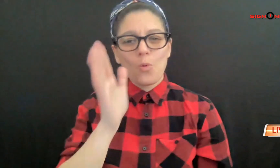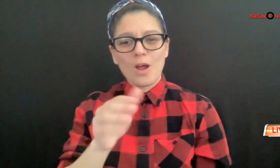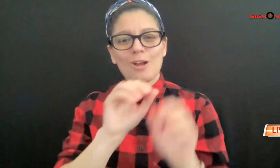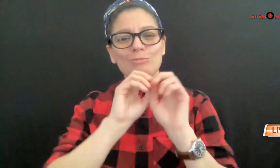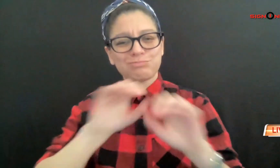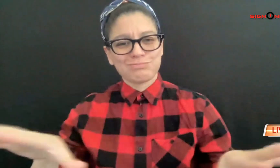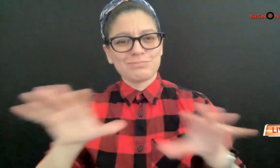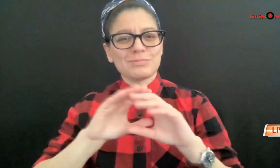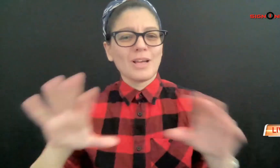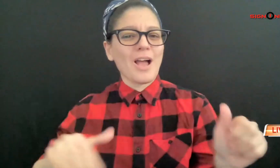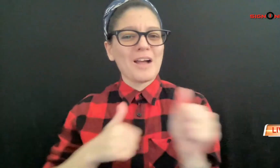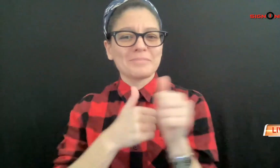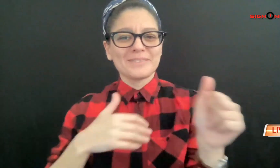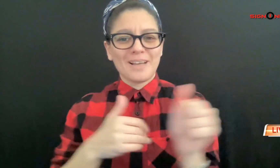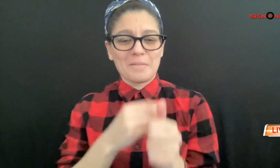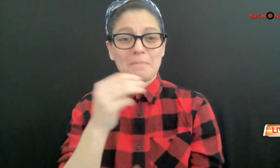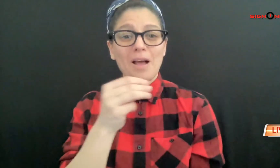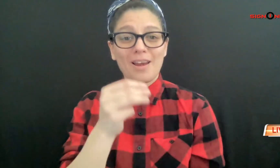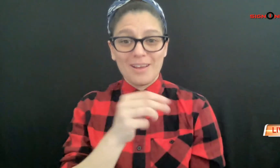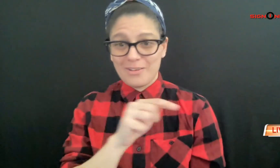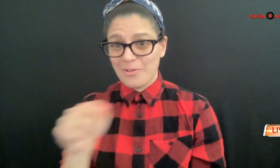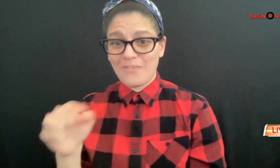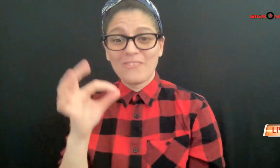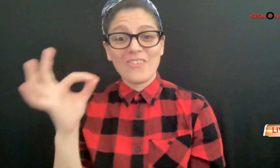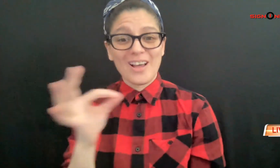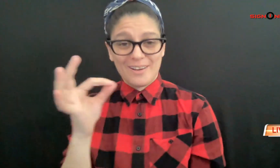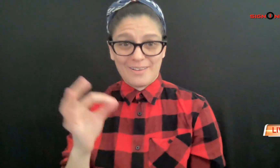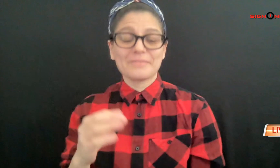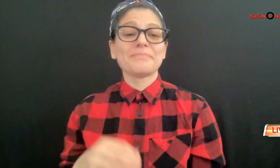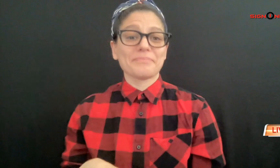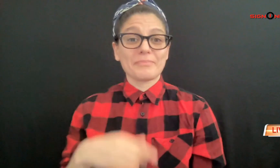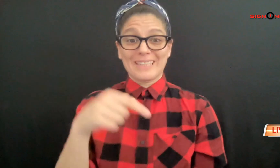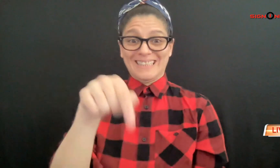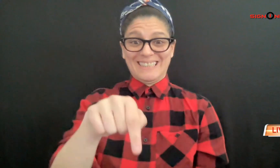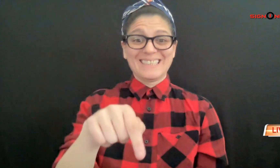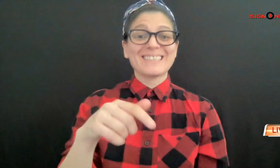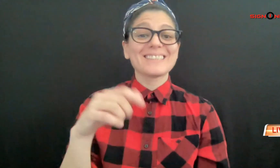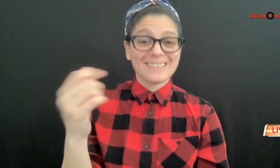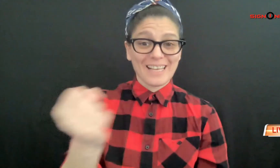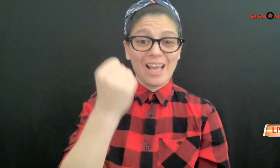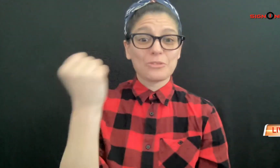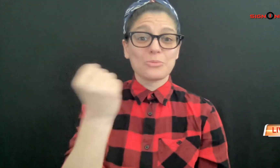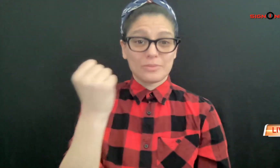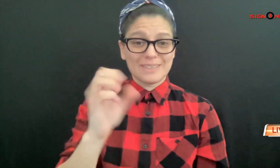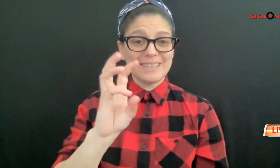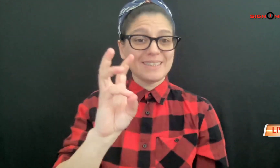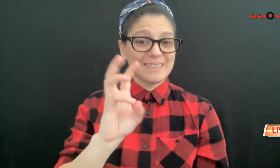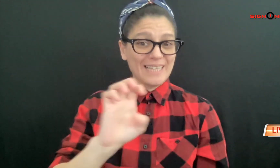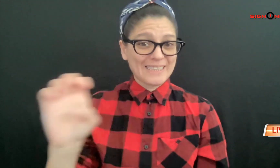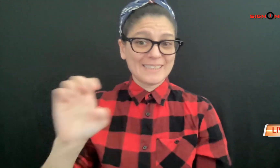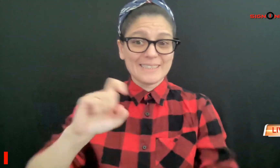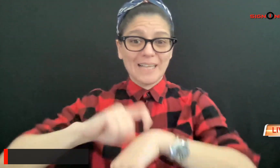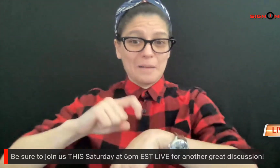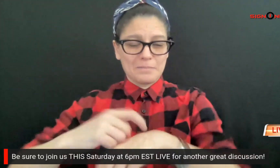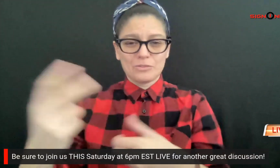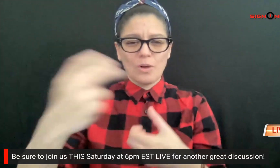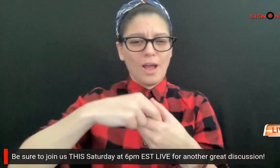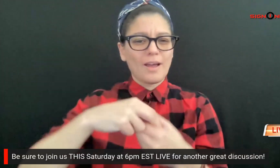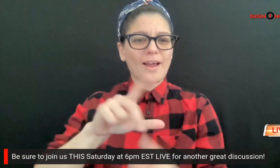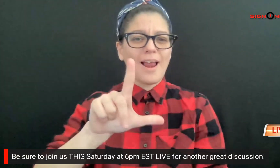Sign1News will be broadcasting updates Monday through Friday then this Saturday at 6 PM